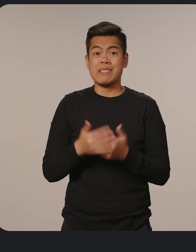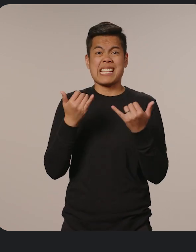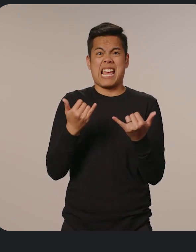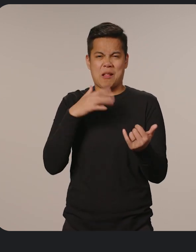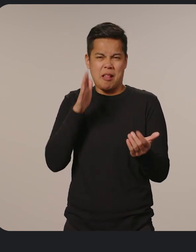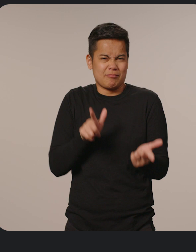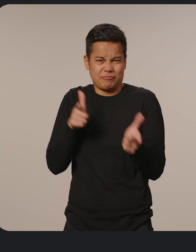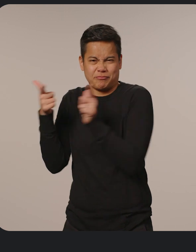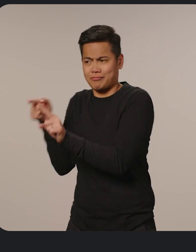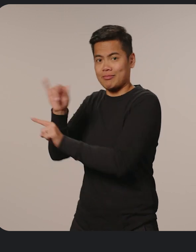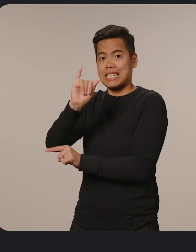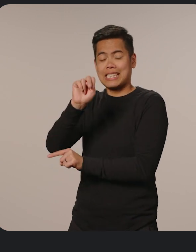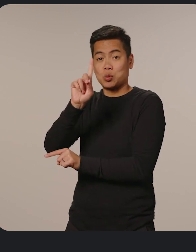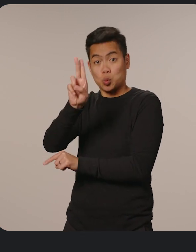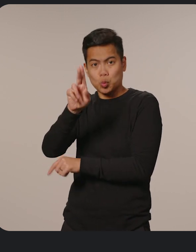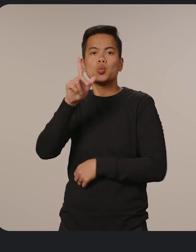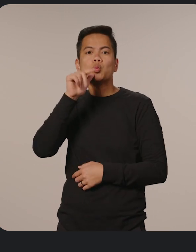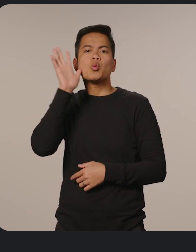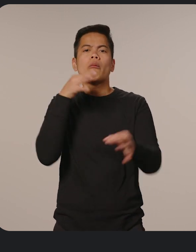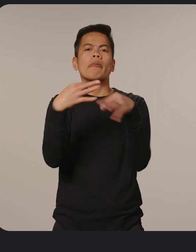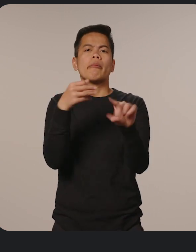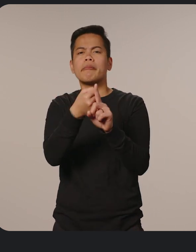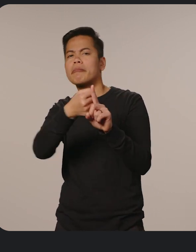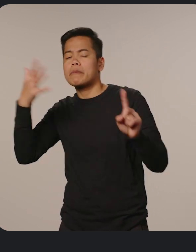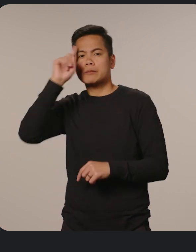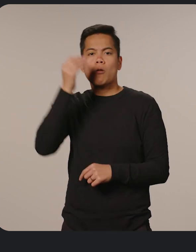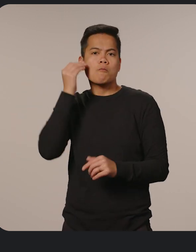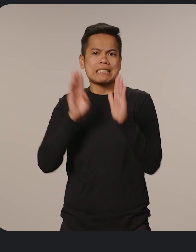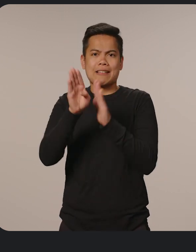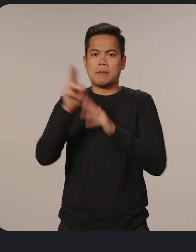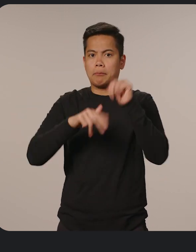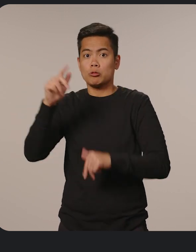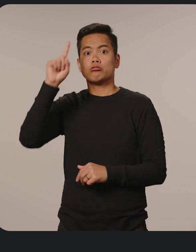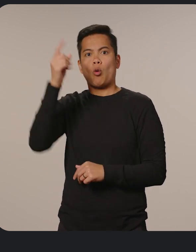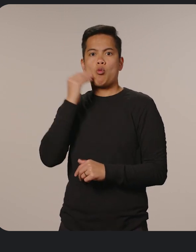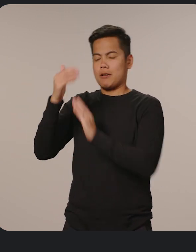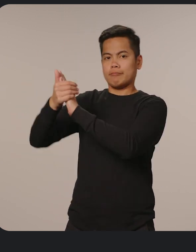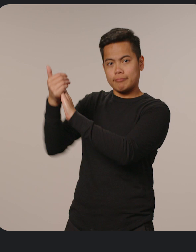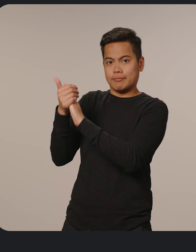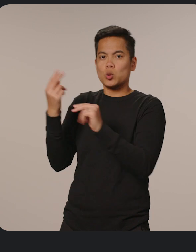will explain how we are enabling smart home developers to build smart home automations that users can easily discover and adopt.